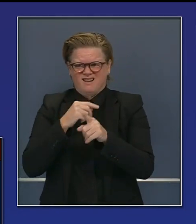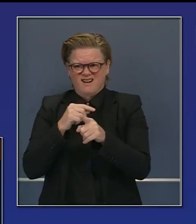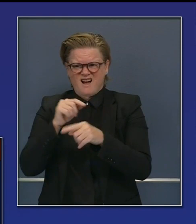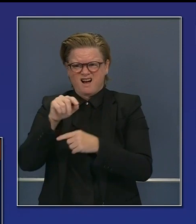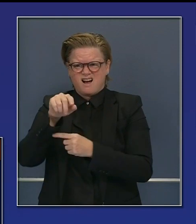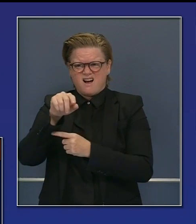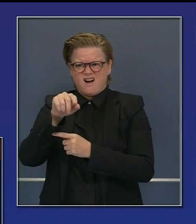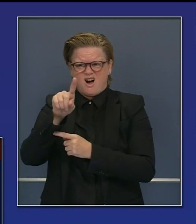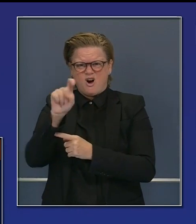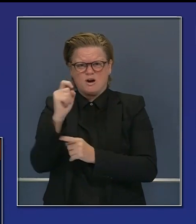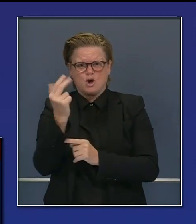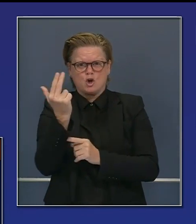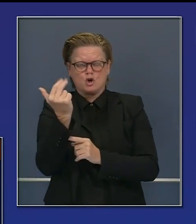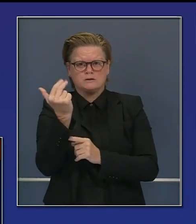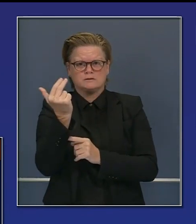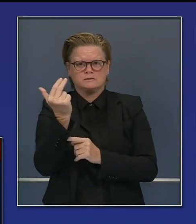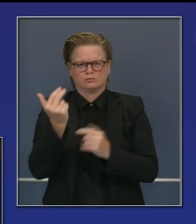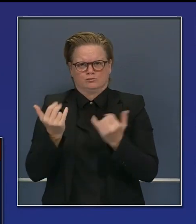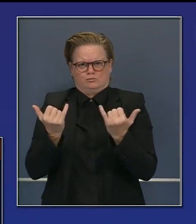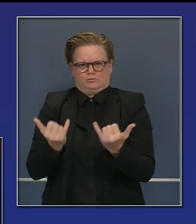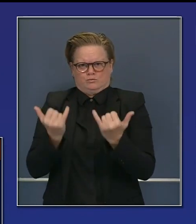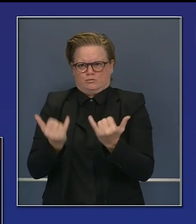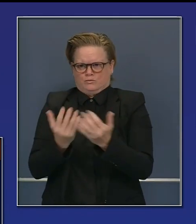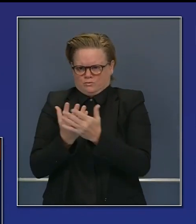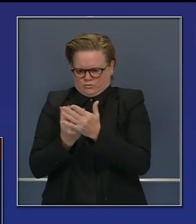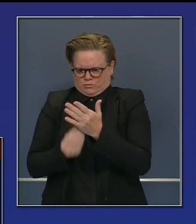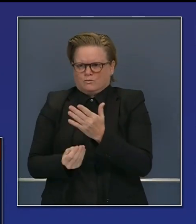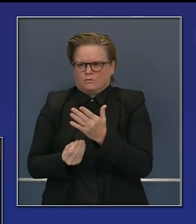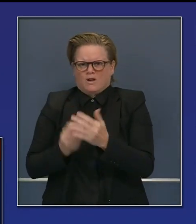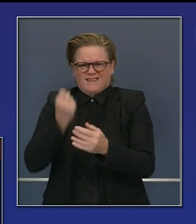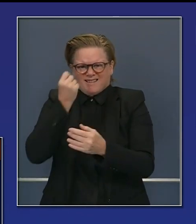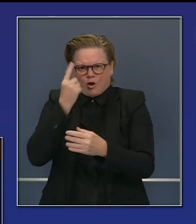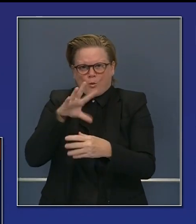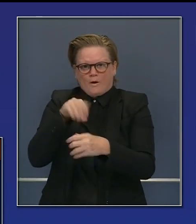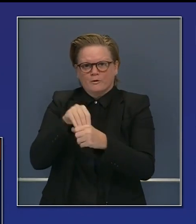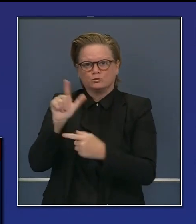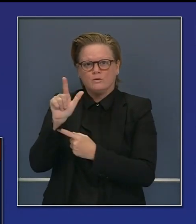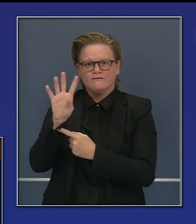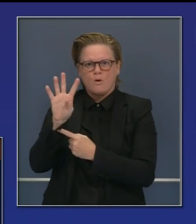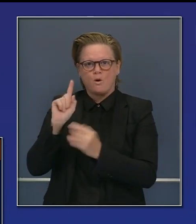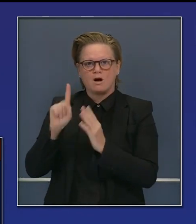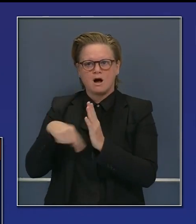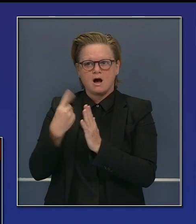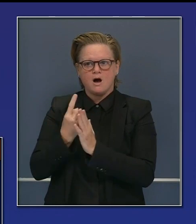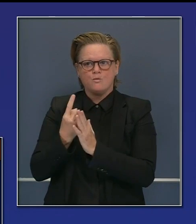TO THE PREVIOUS 24 HOURS, WE HAVE HAD BACK TO BACK DAYS WITH